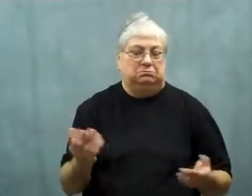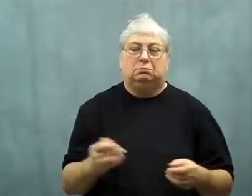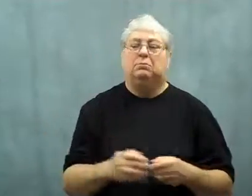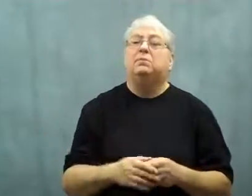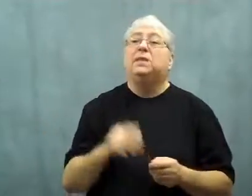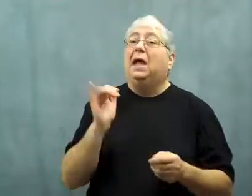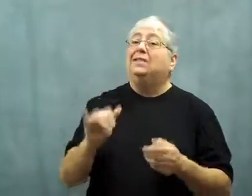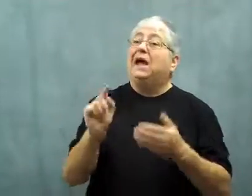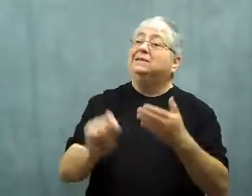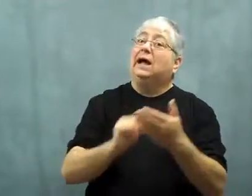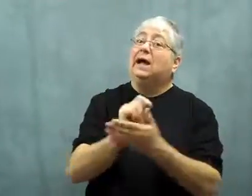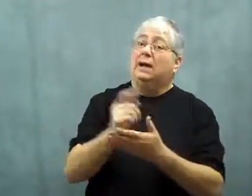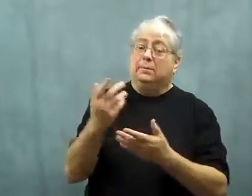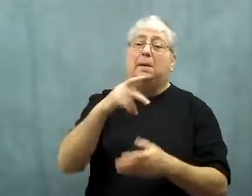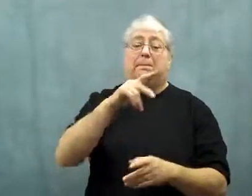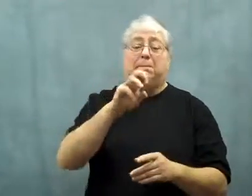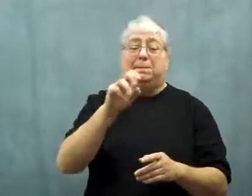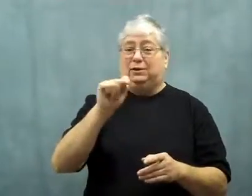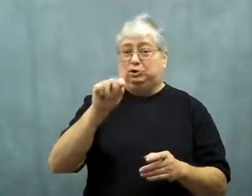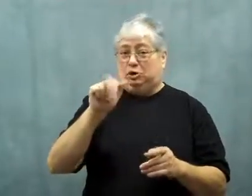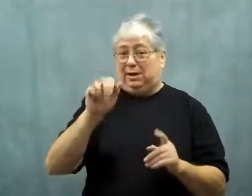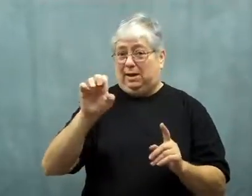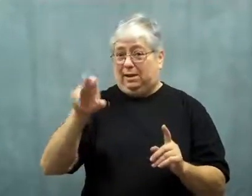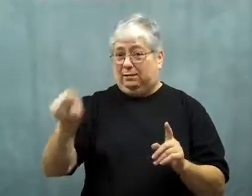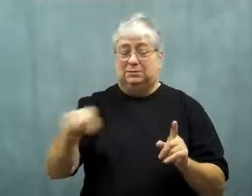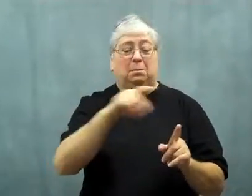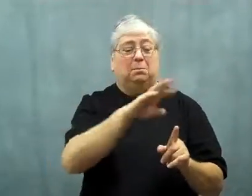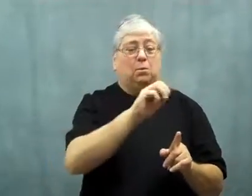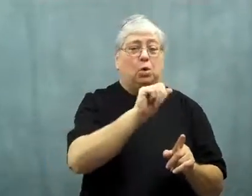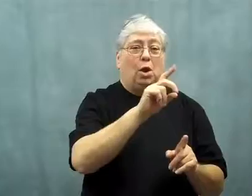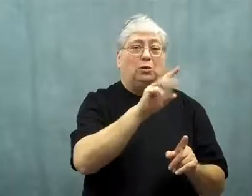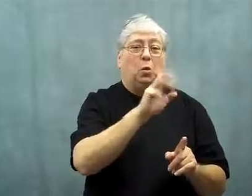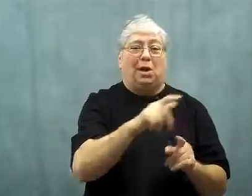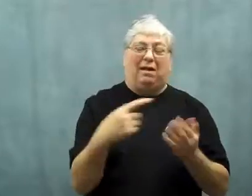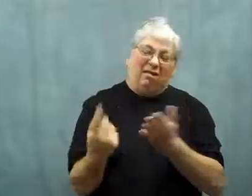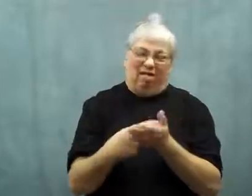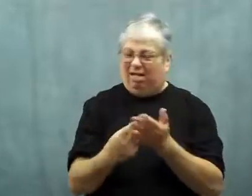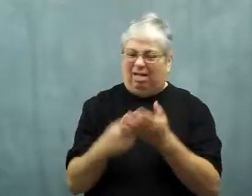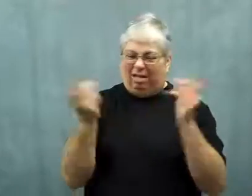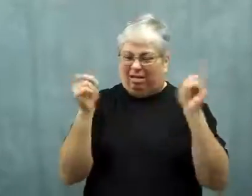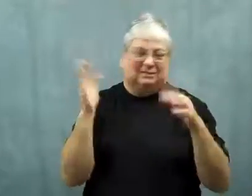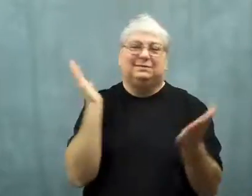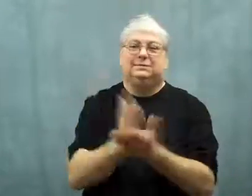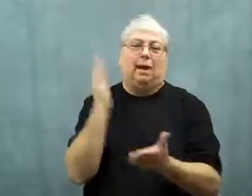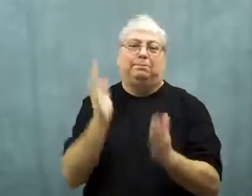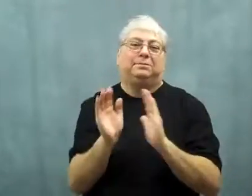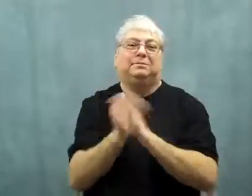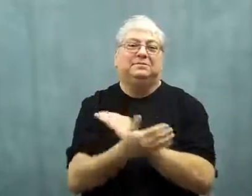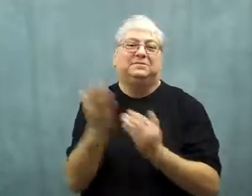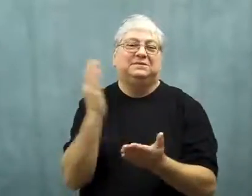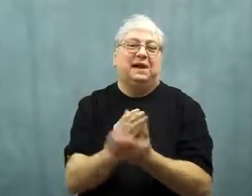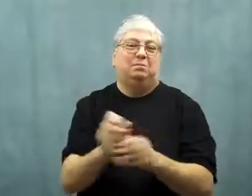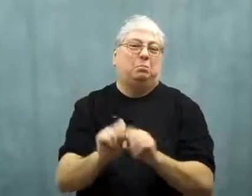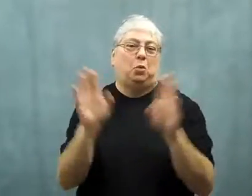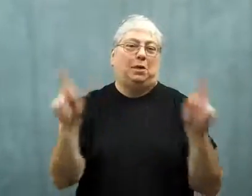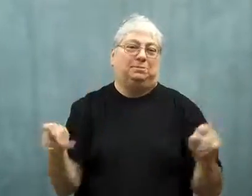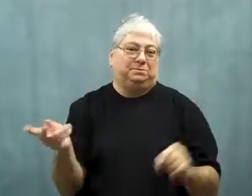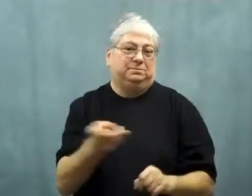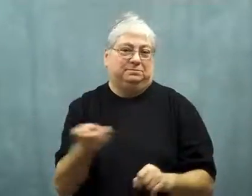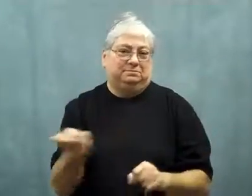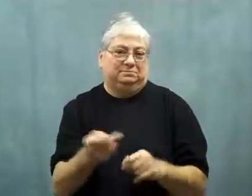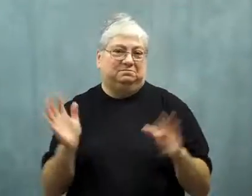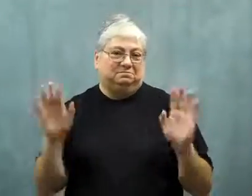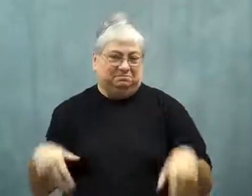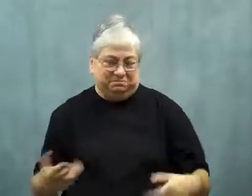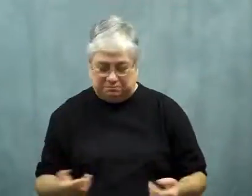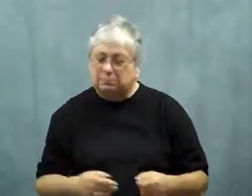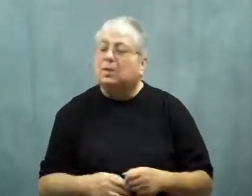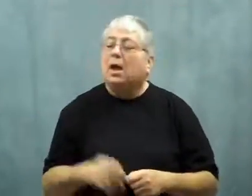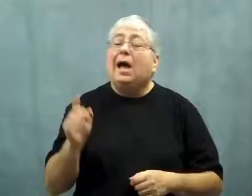Around that time, Petraeus and Broadwell mutually agreed to end their affair.